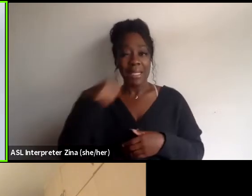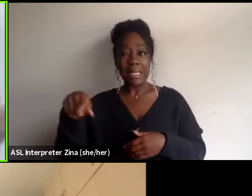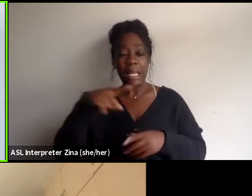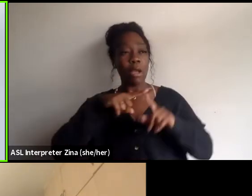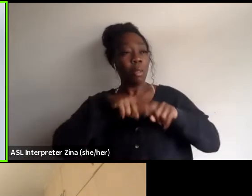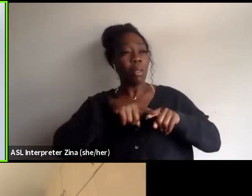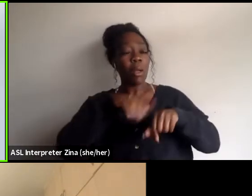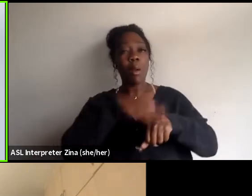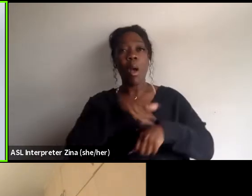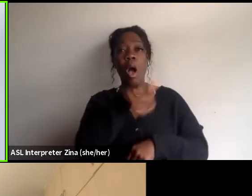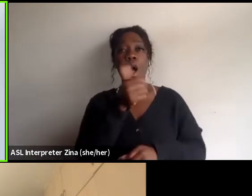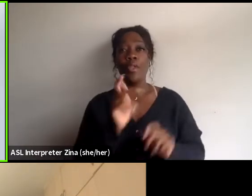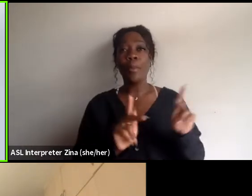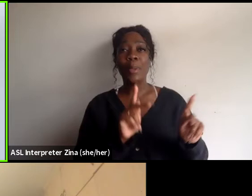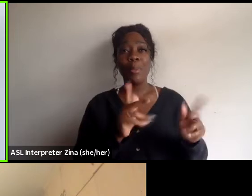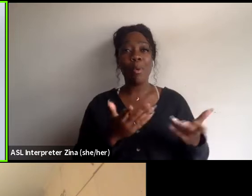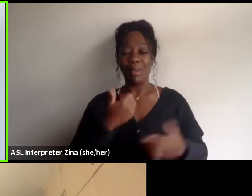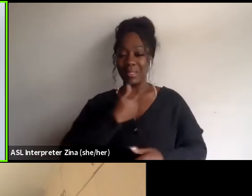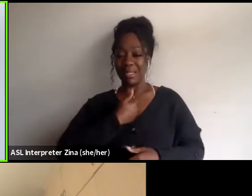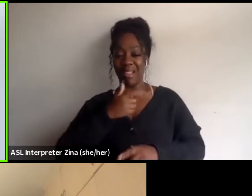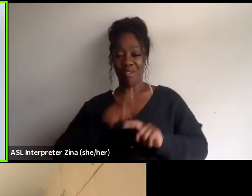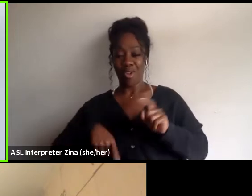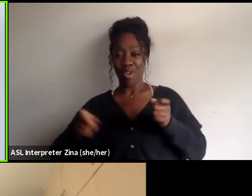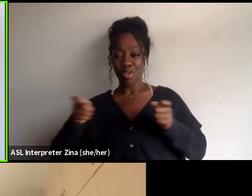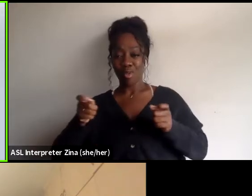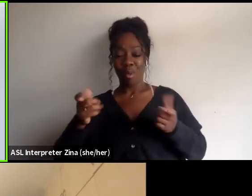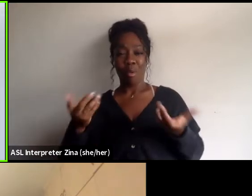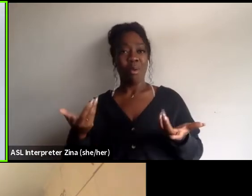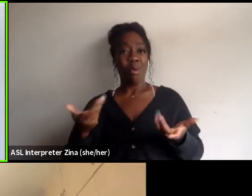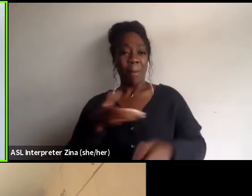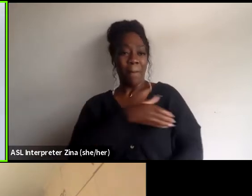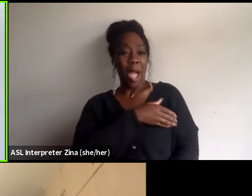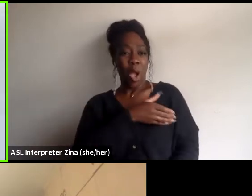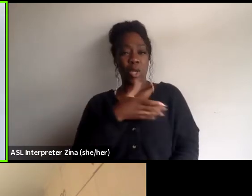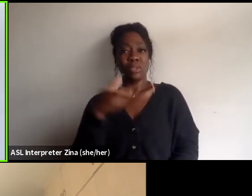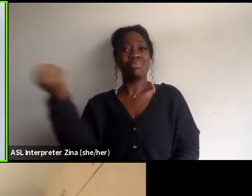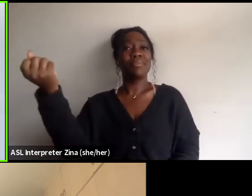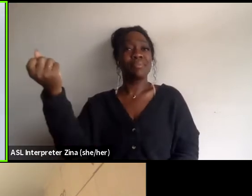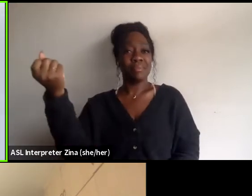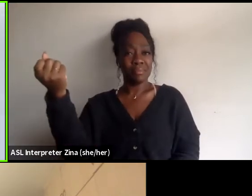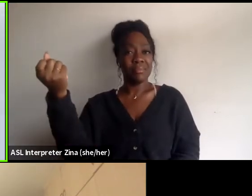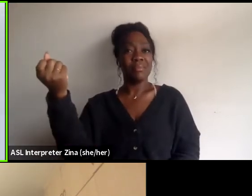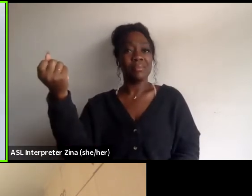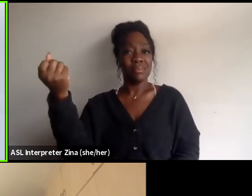something outside of yourself so it took the power away from the individual. So we said the creator case